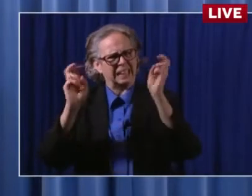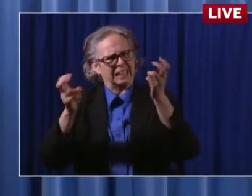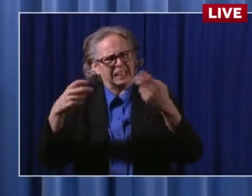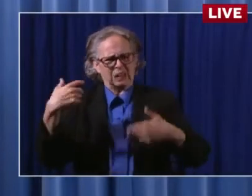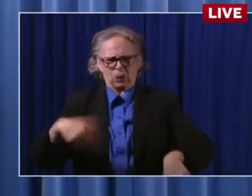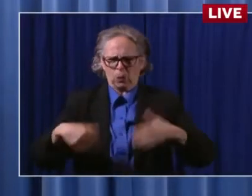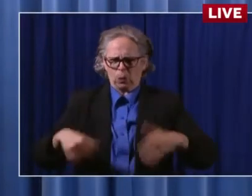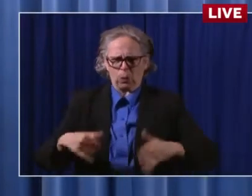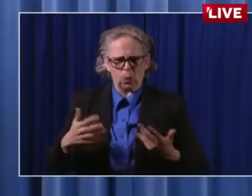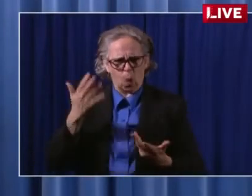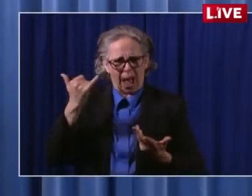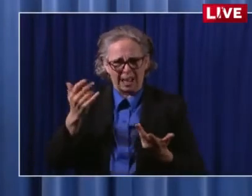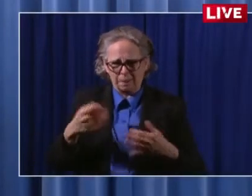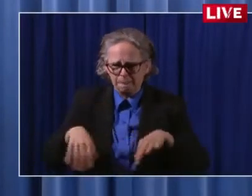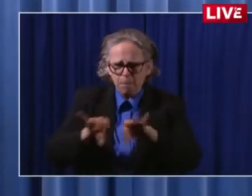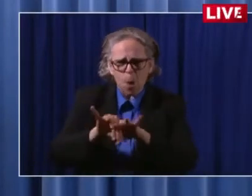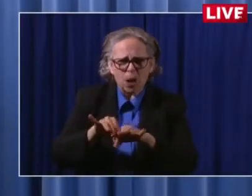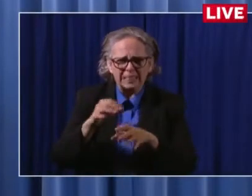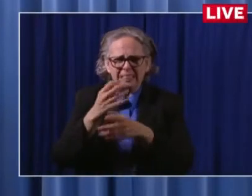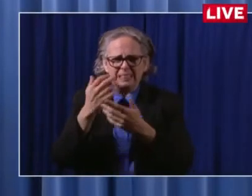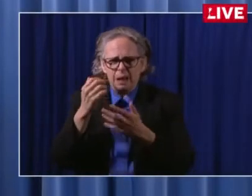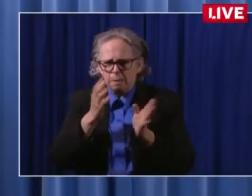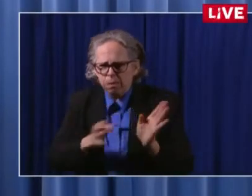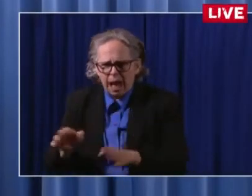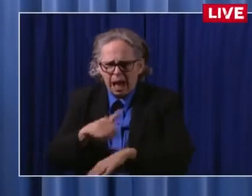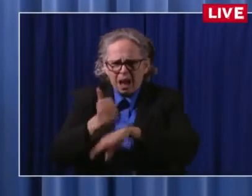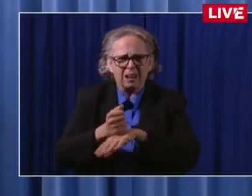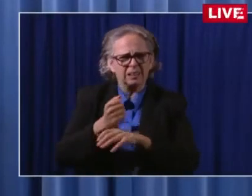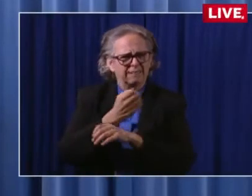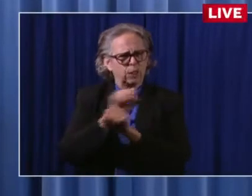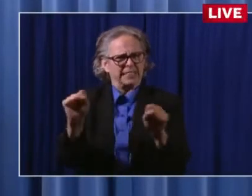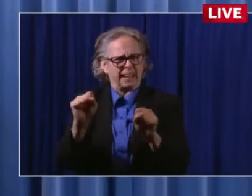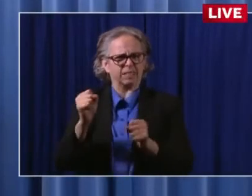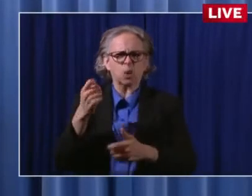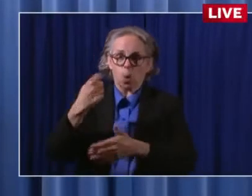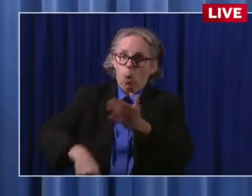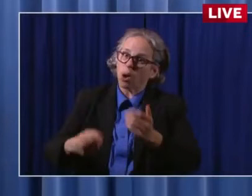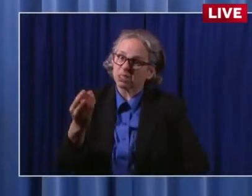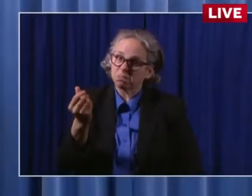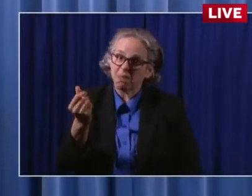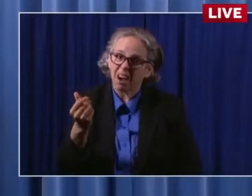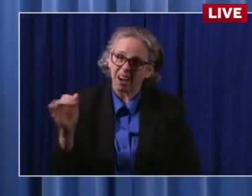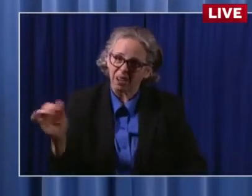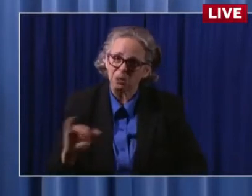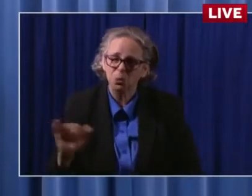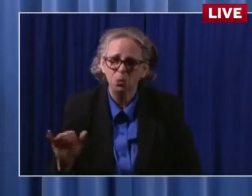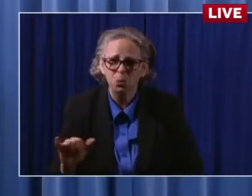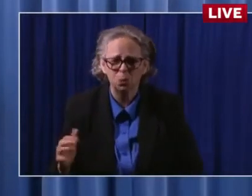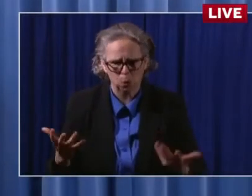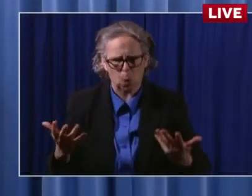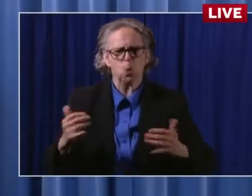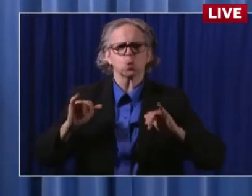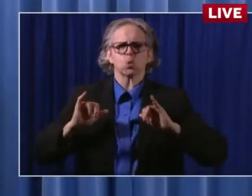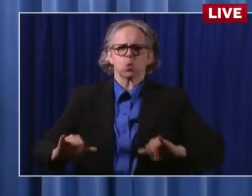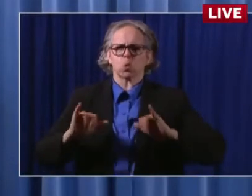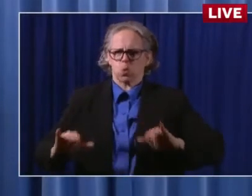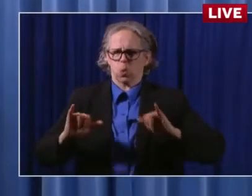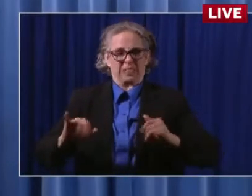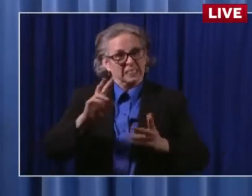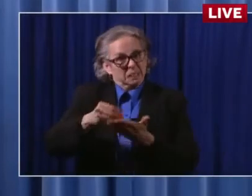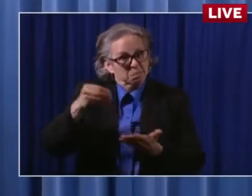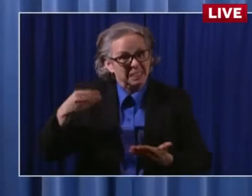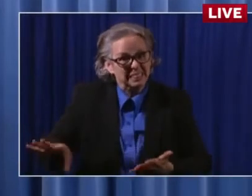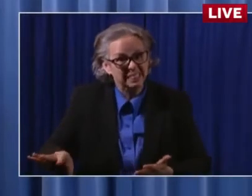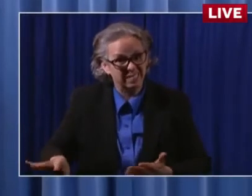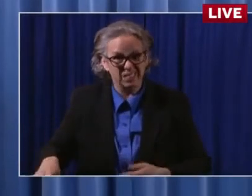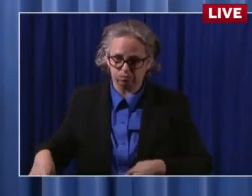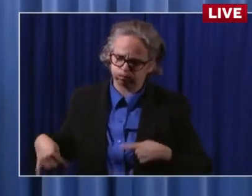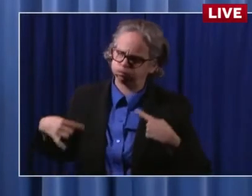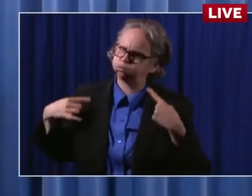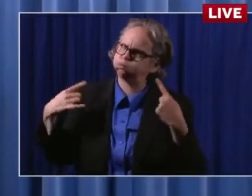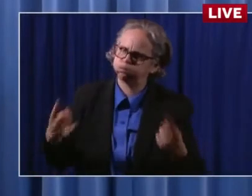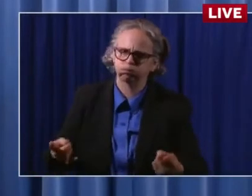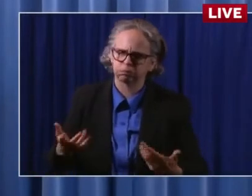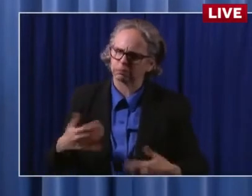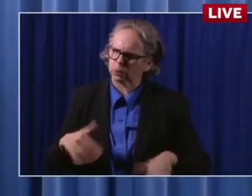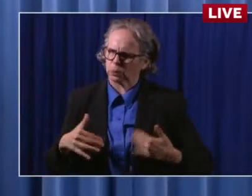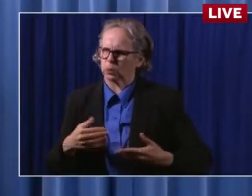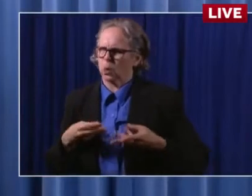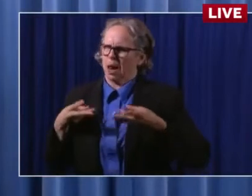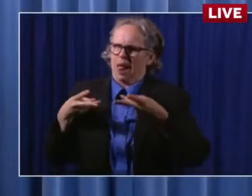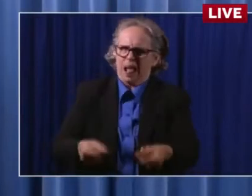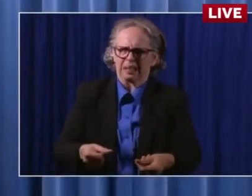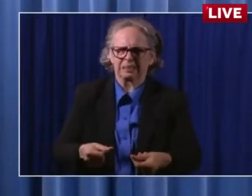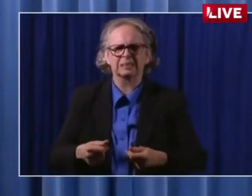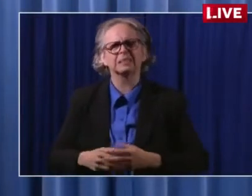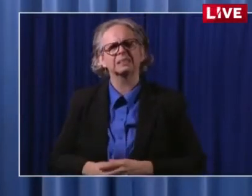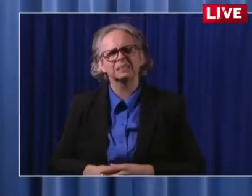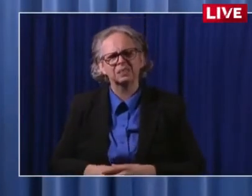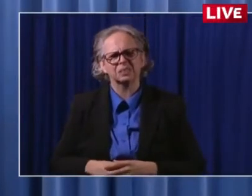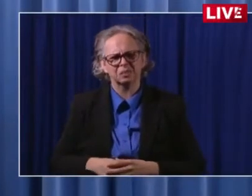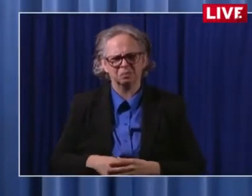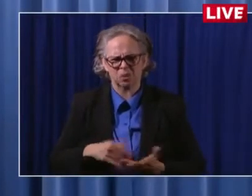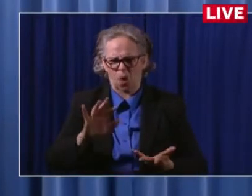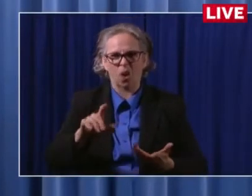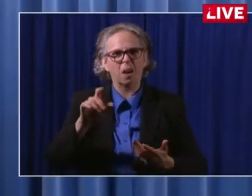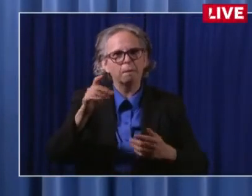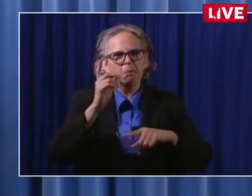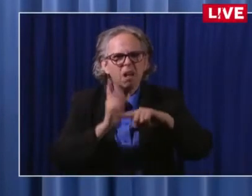WE KNOW THAT COVID-19 PREVENTION EFFORTS, SAFETY PRECAUTIONS, EDUCATING STUDENTS THIS SCHOOL YEAR IN A SAFE AND HEALTHY ENVIRONMENT WILL BE CERTAINLY MORE EXPENSIVE THAN IN THE YEARS